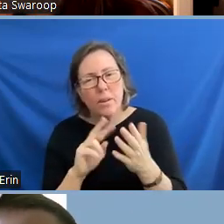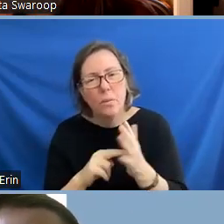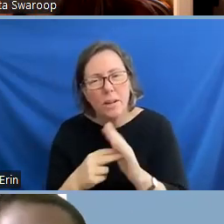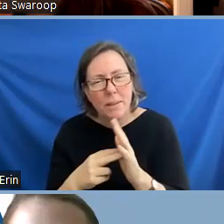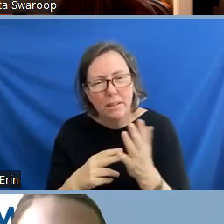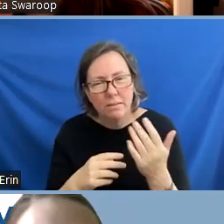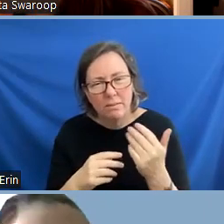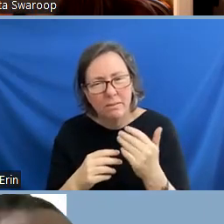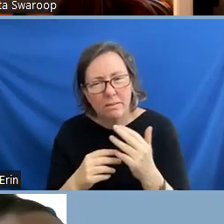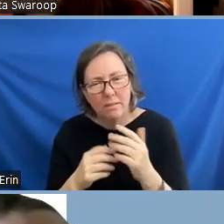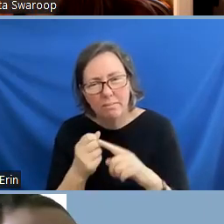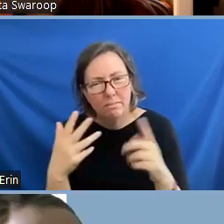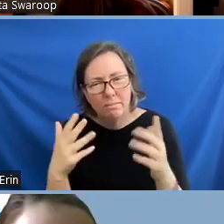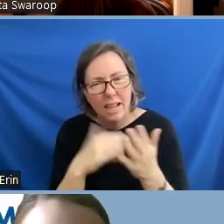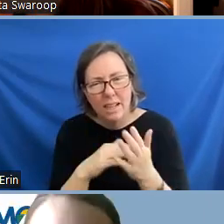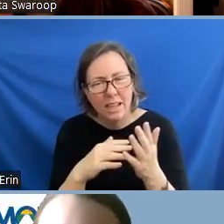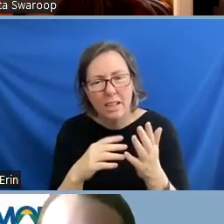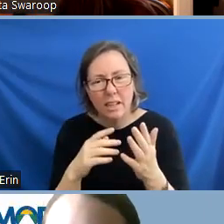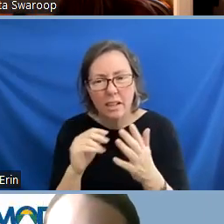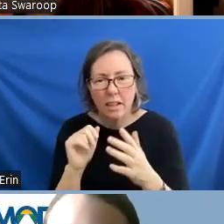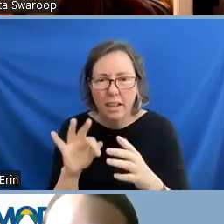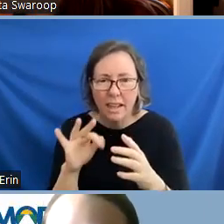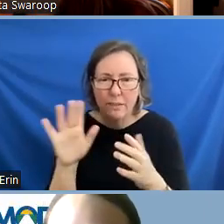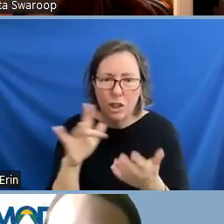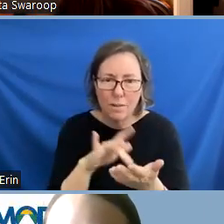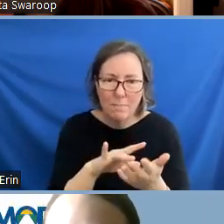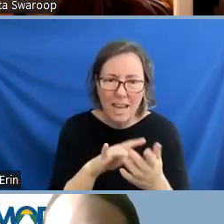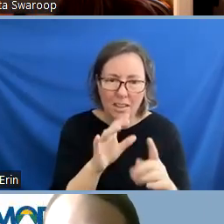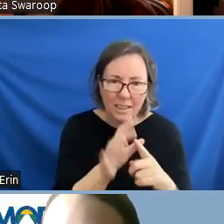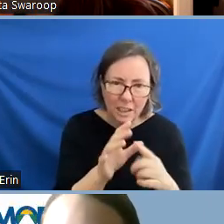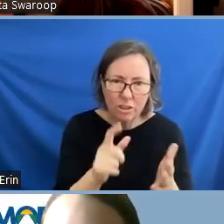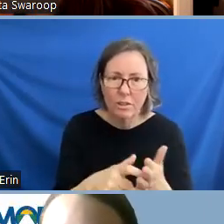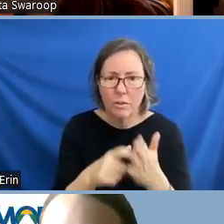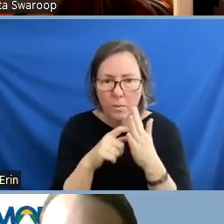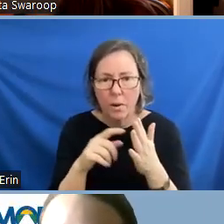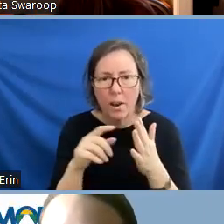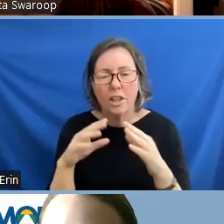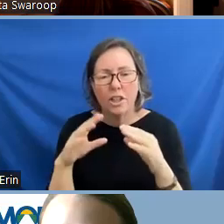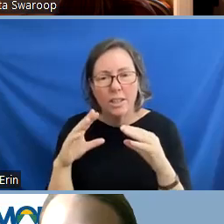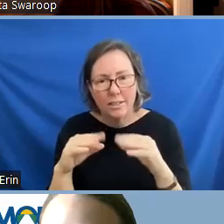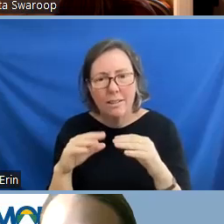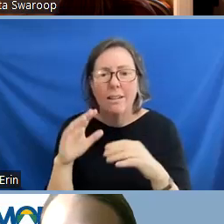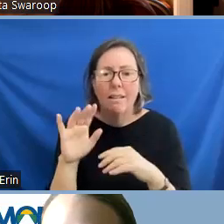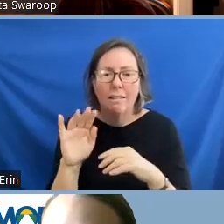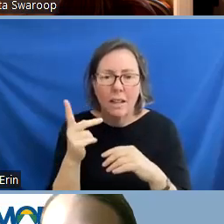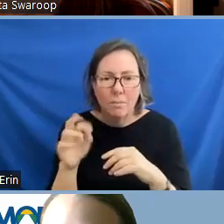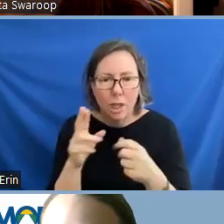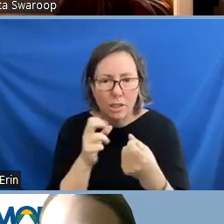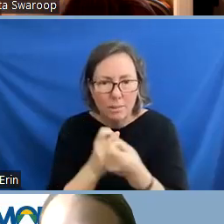mean whether her medical conditions means she needs a lumbar support or whether --?